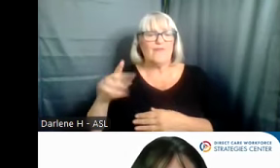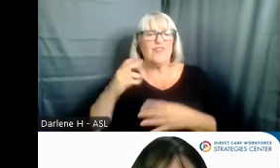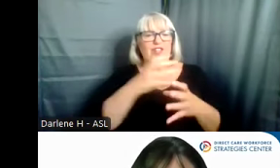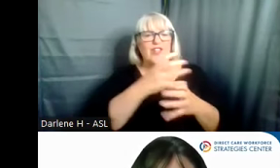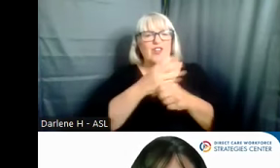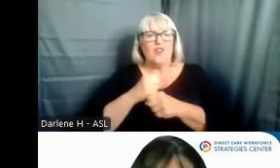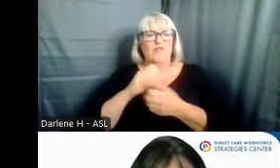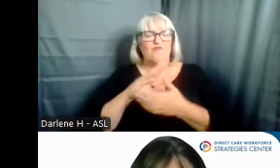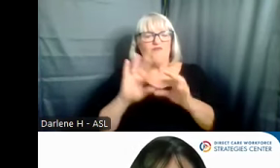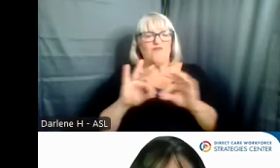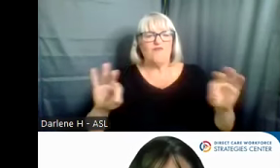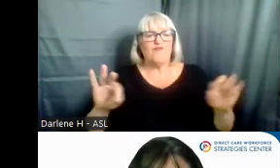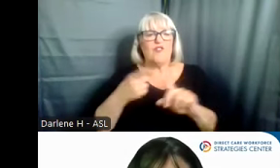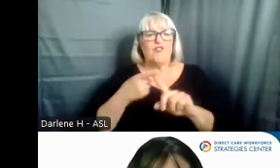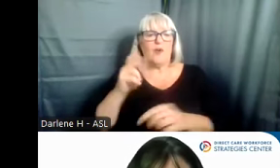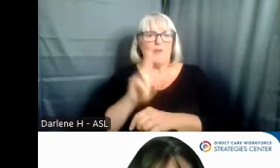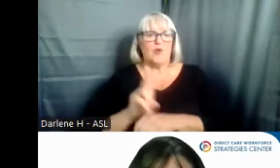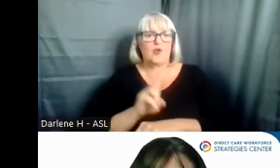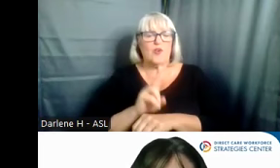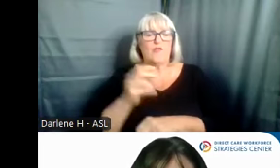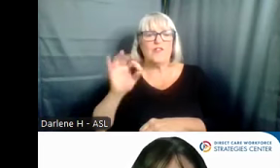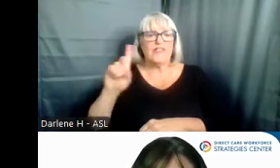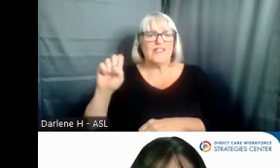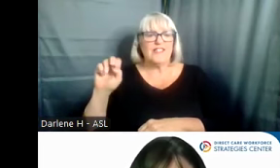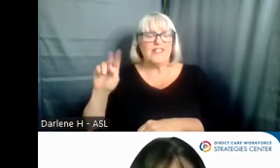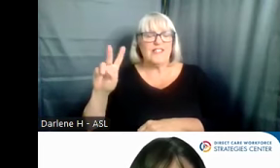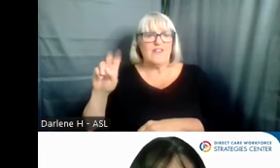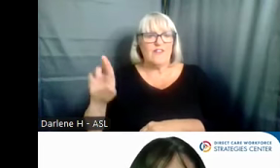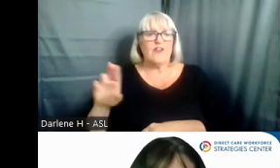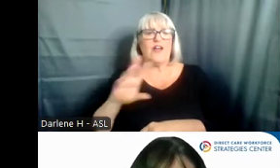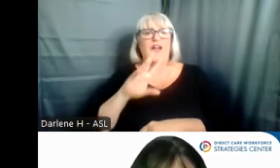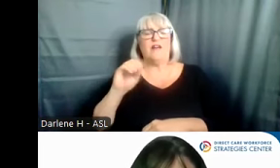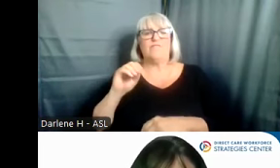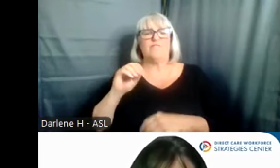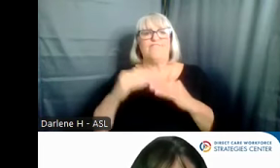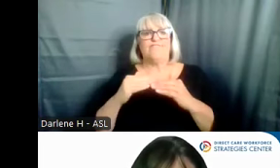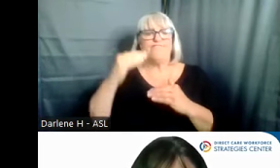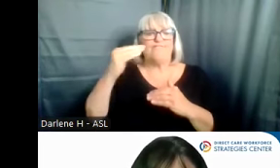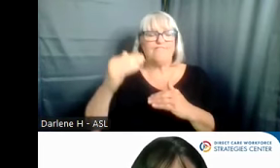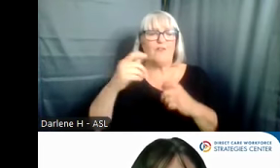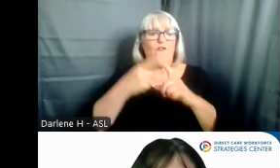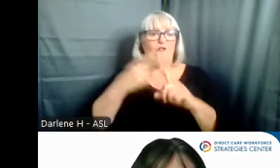Master's specialized in Advanced Policy and Economic Analysis from Columbia University.